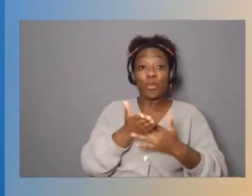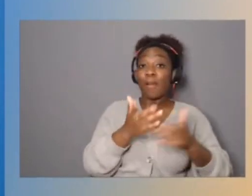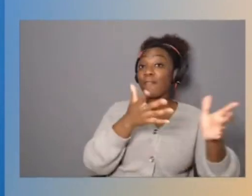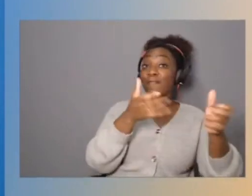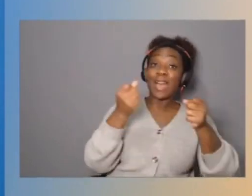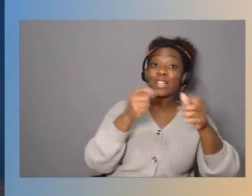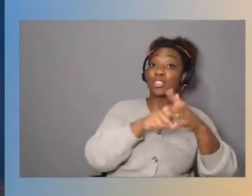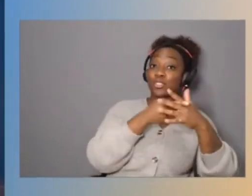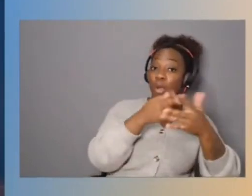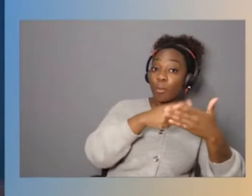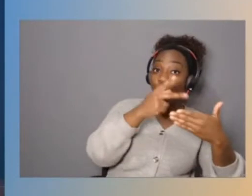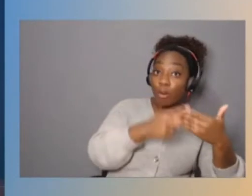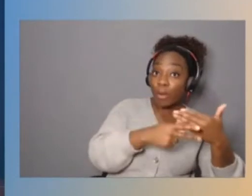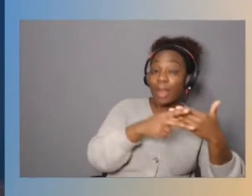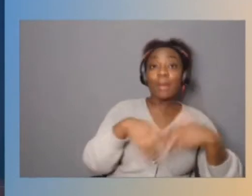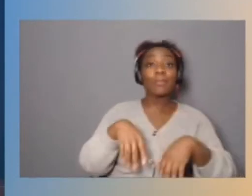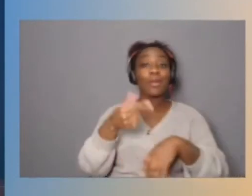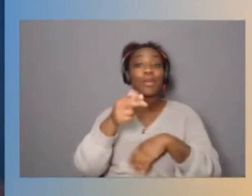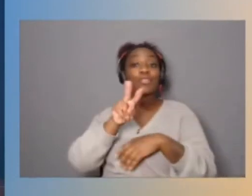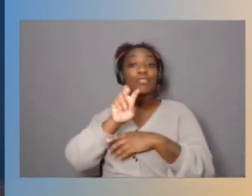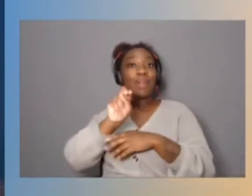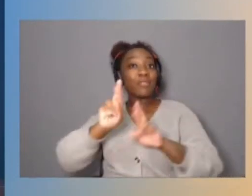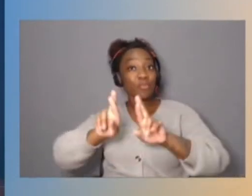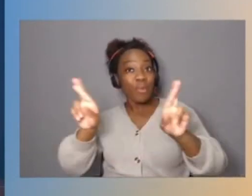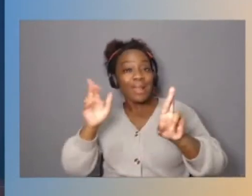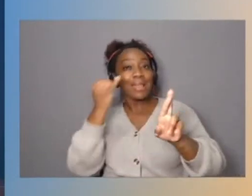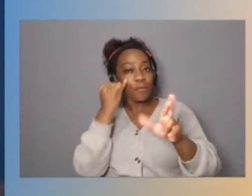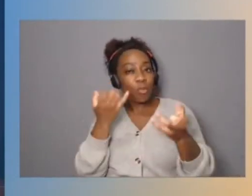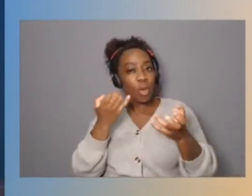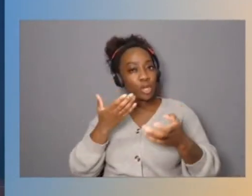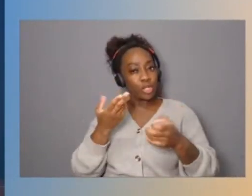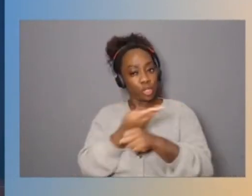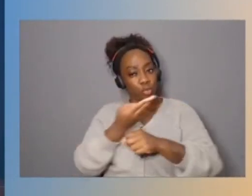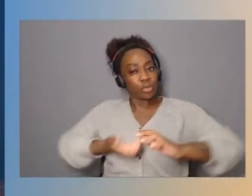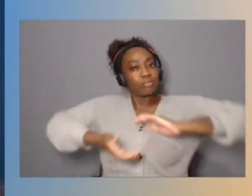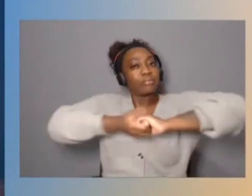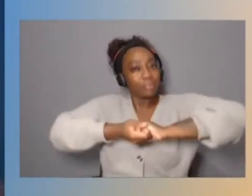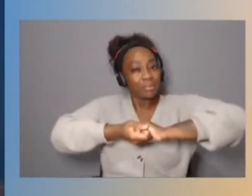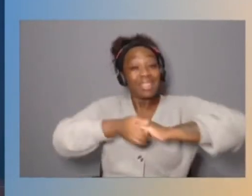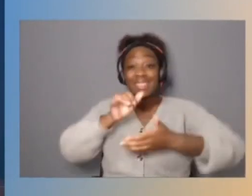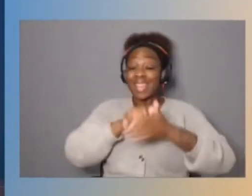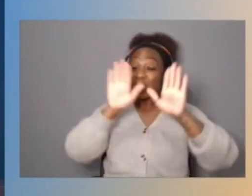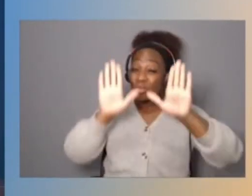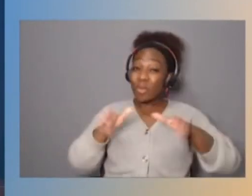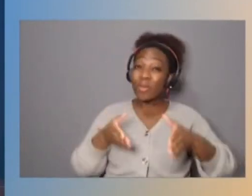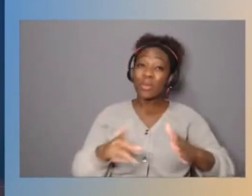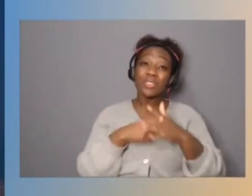If you're looking to leverage a partner is a really phenomenal way to get started, and we have a lot of resources out there.